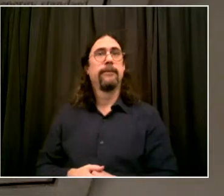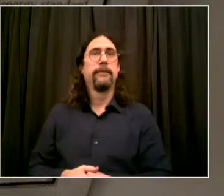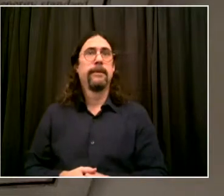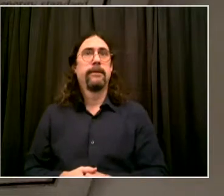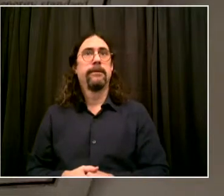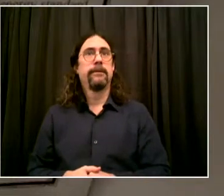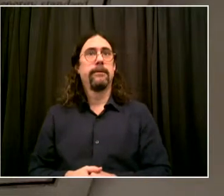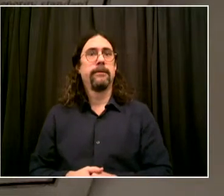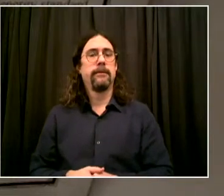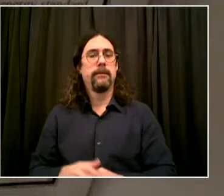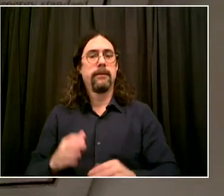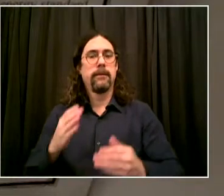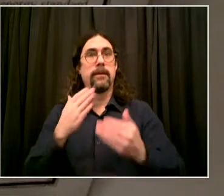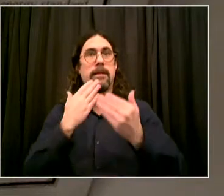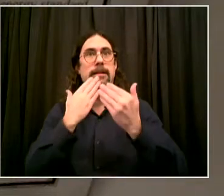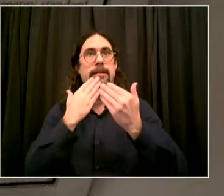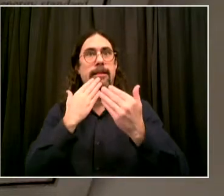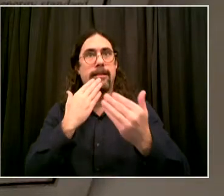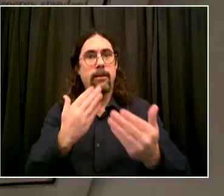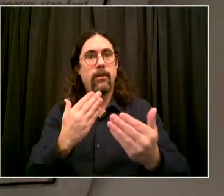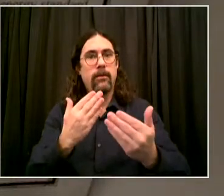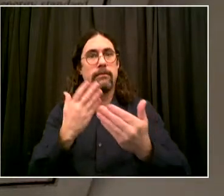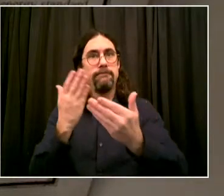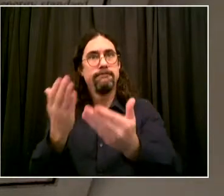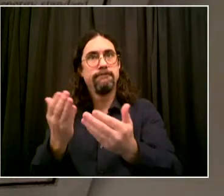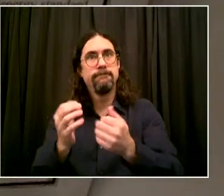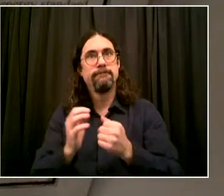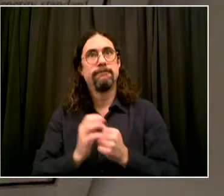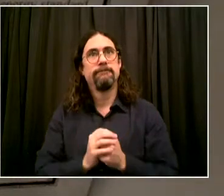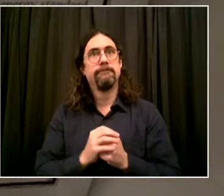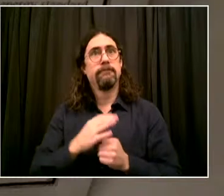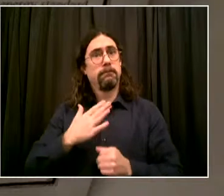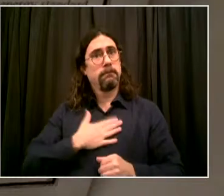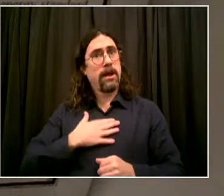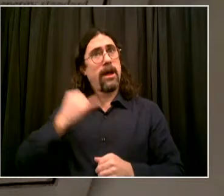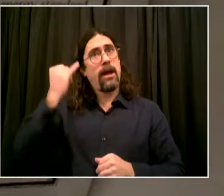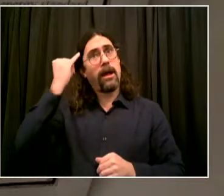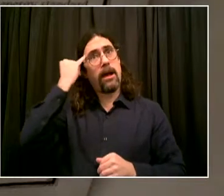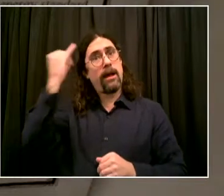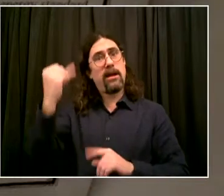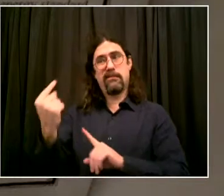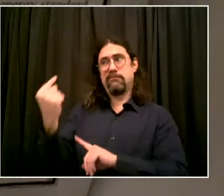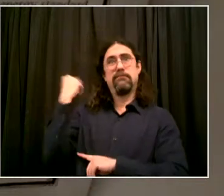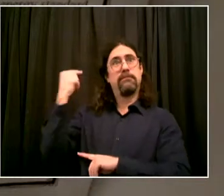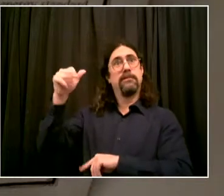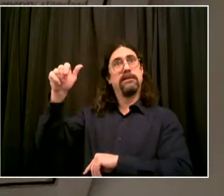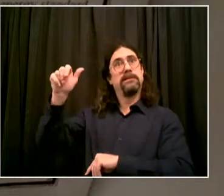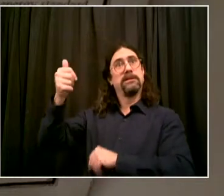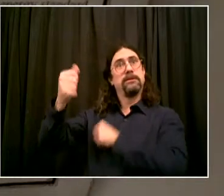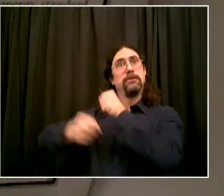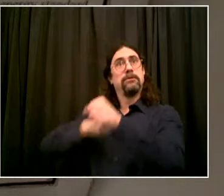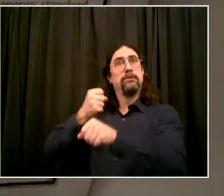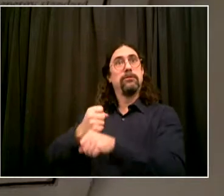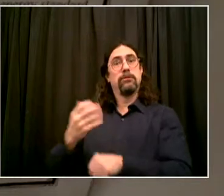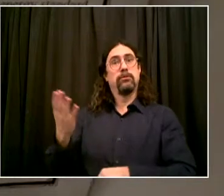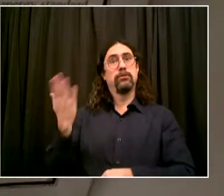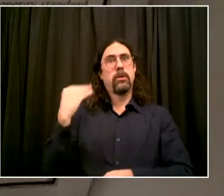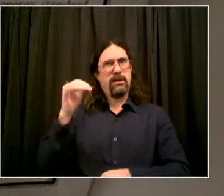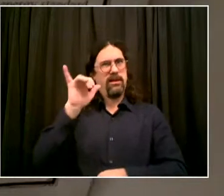THANK YOU ORF HAVING ME WHEN WE STARTED THIS DIVESTMENT IDEA